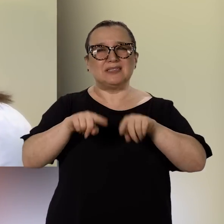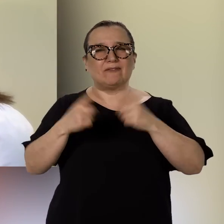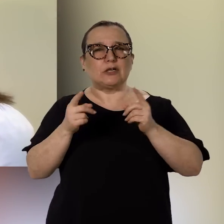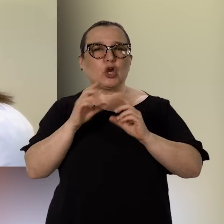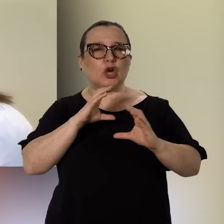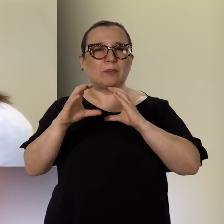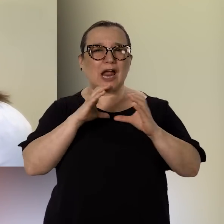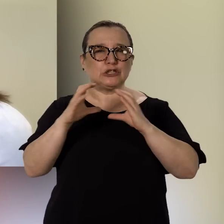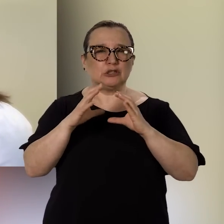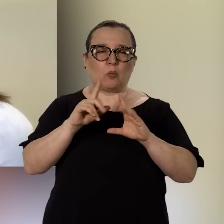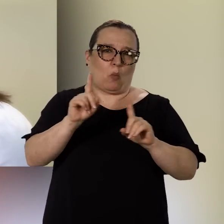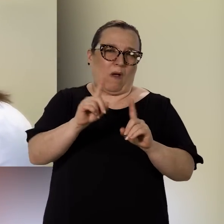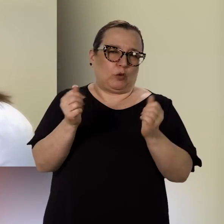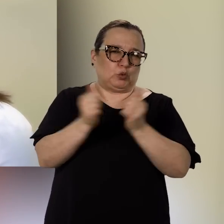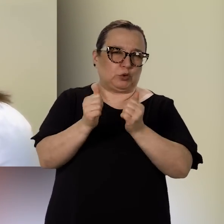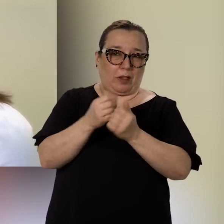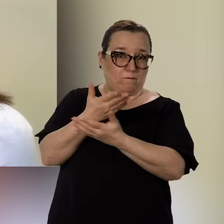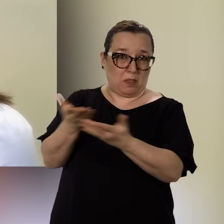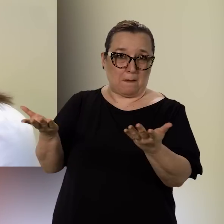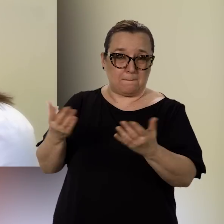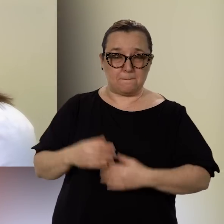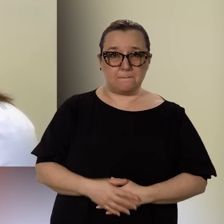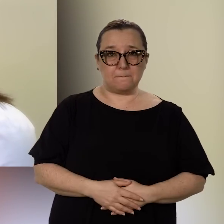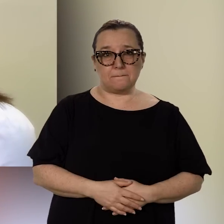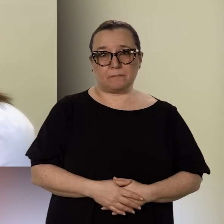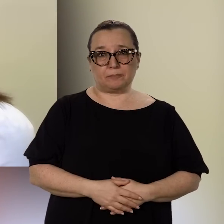the rehabilitation in terms of helping them with surgical voice restoration